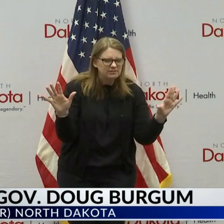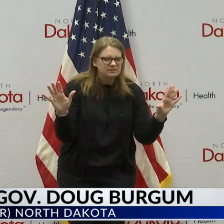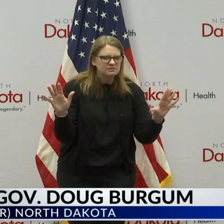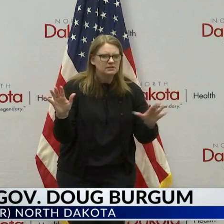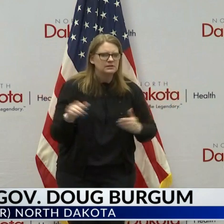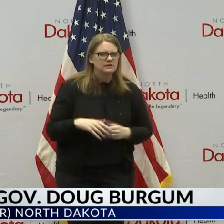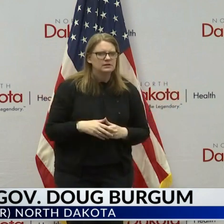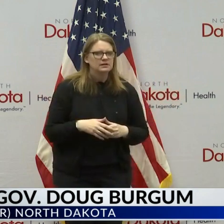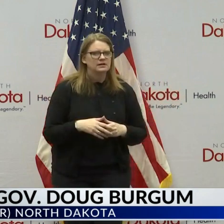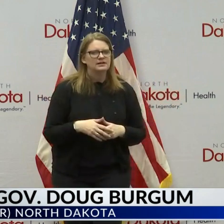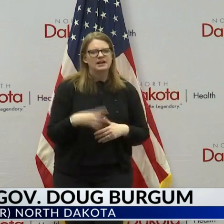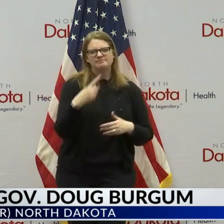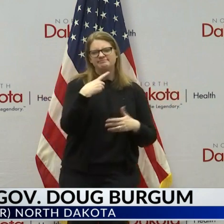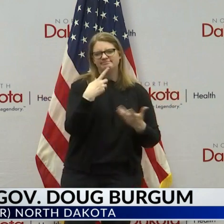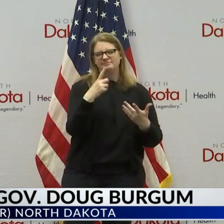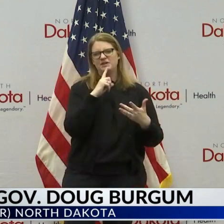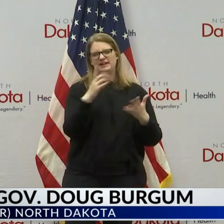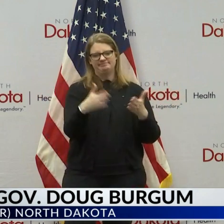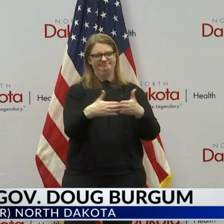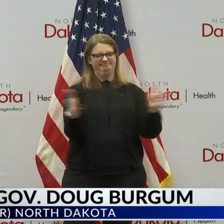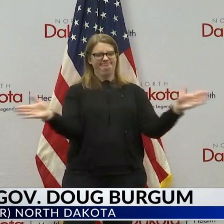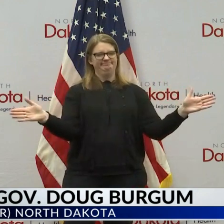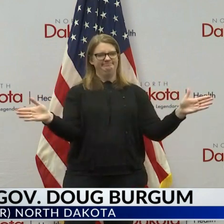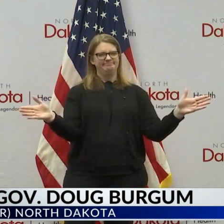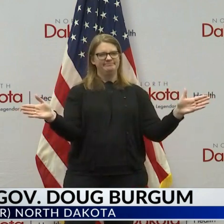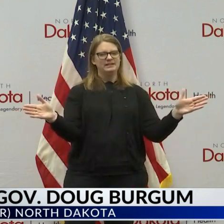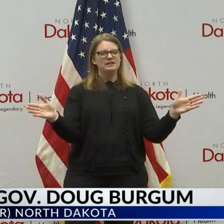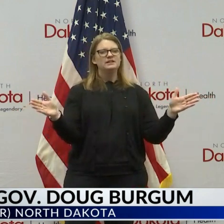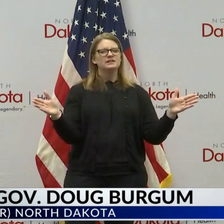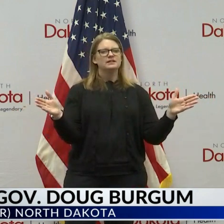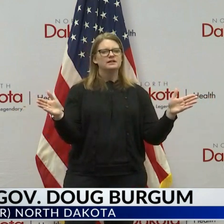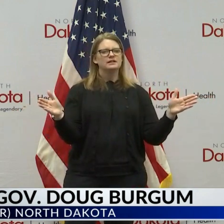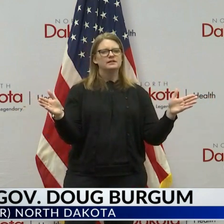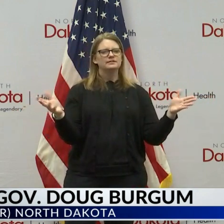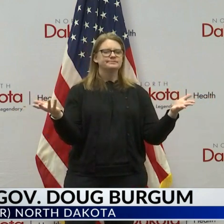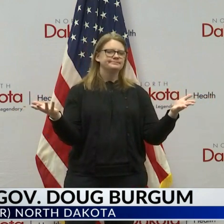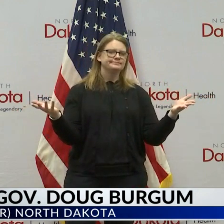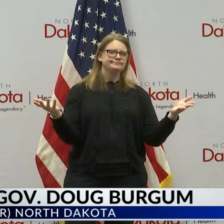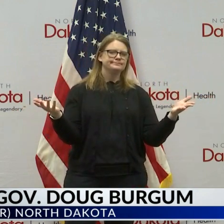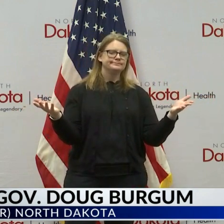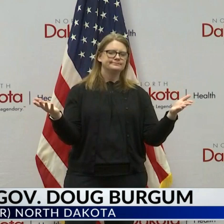COME OUT THAT WILL HELP PEOPLE AROUND THE STATE. I SAID GENERICALLY TO THE